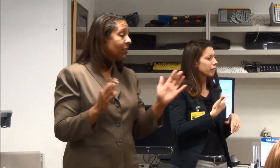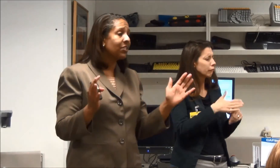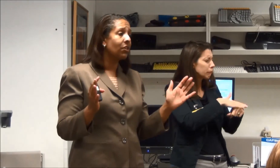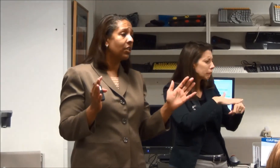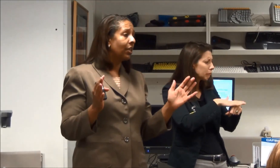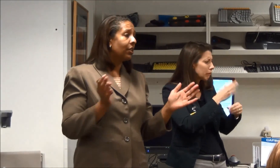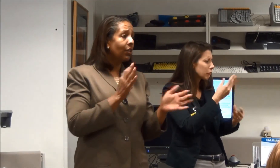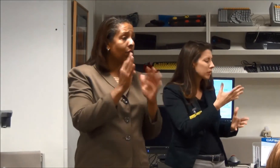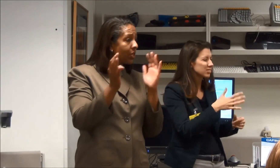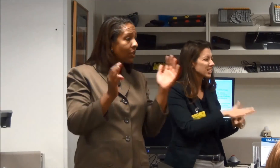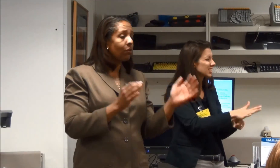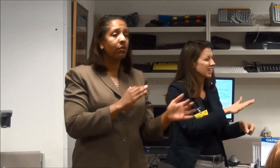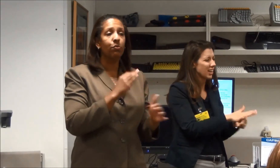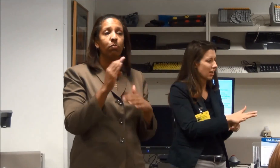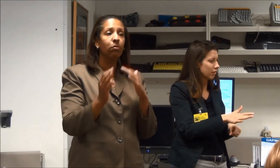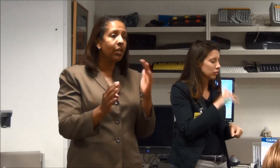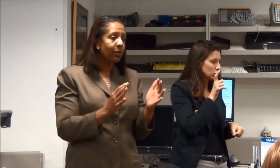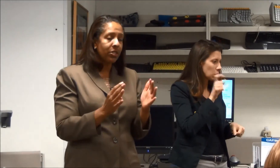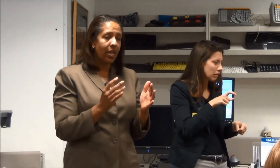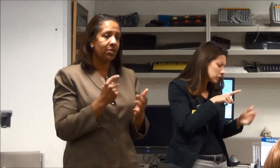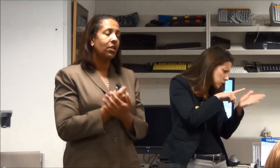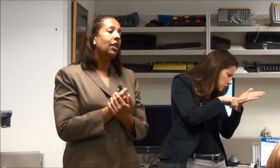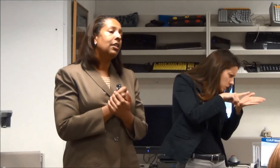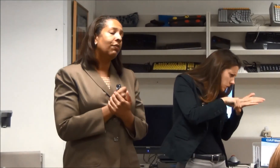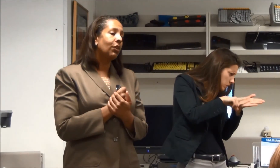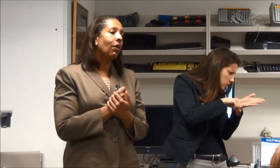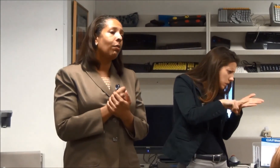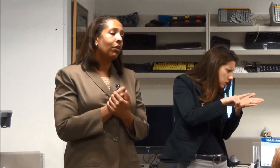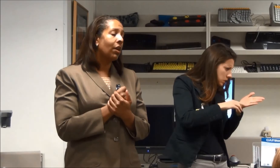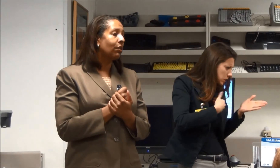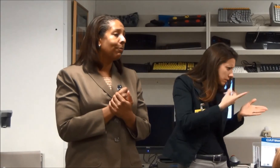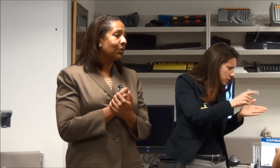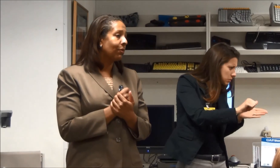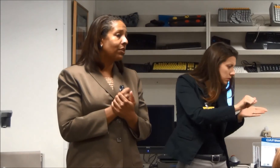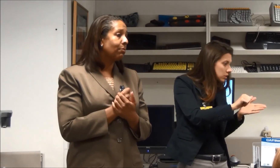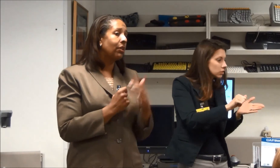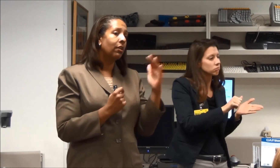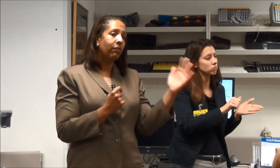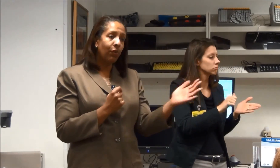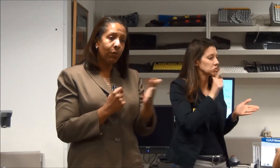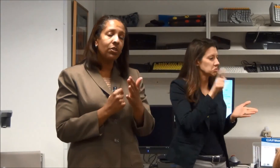need. You don't need to go through this rigorous task to figure out whether or not they're a person with a disability.